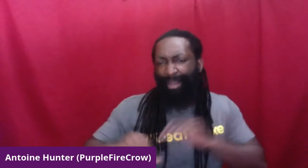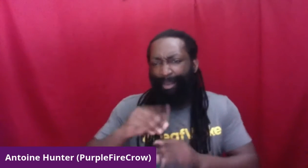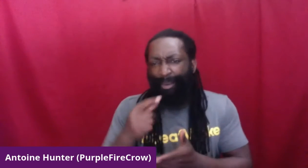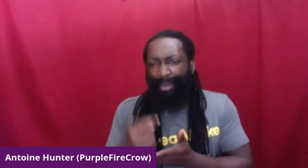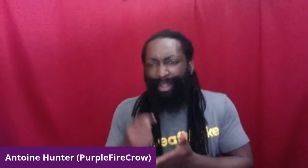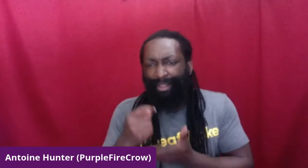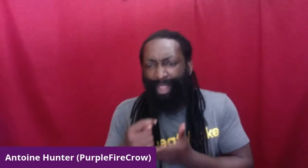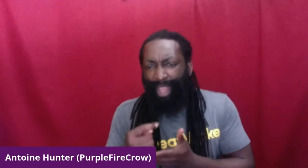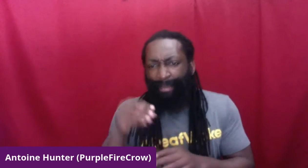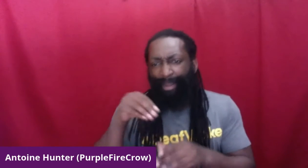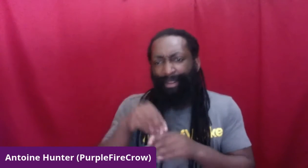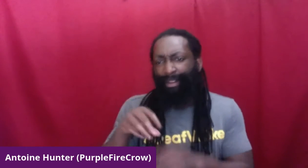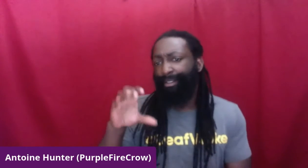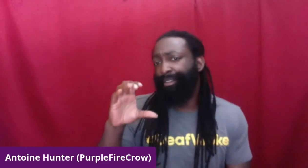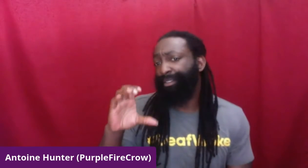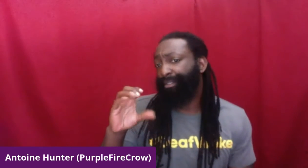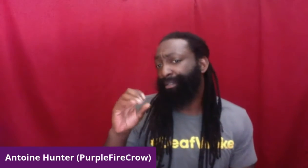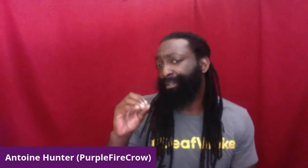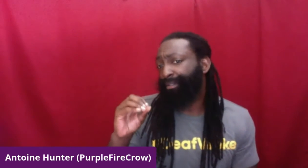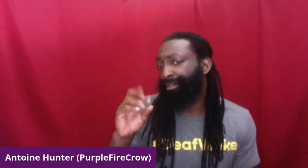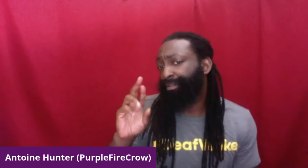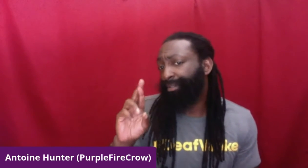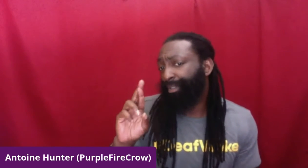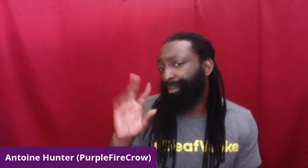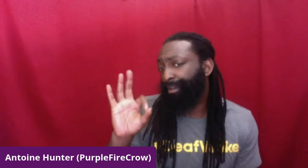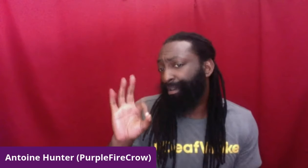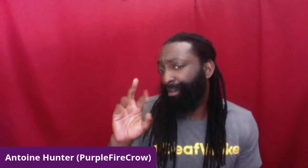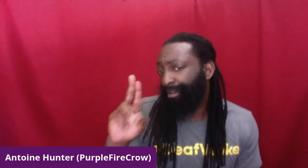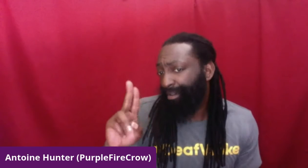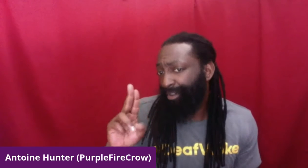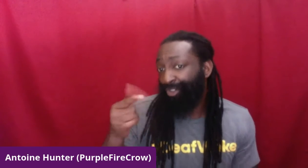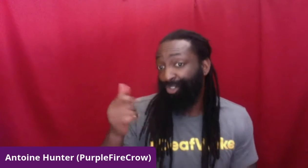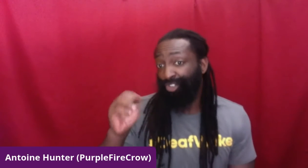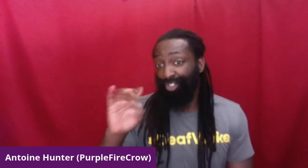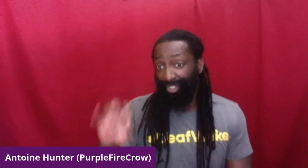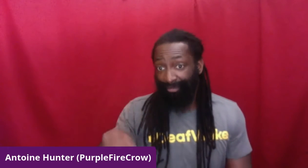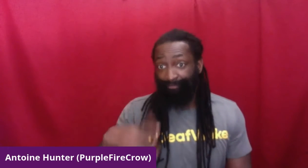She also studied dance movement therapy in Corfu, Greece.